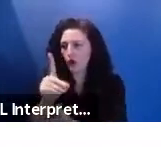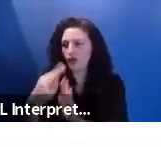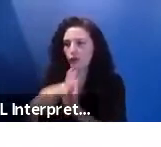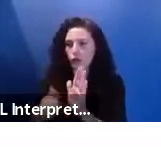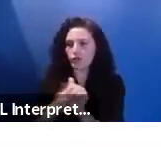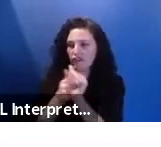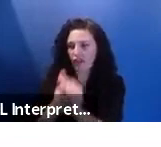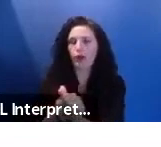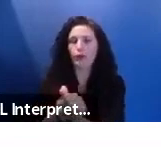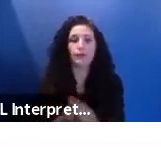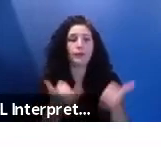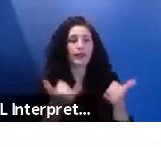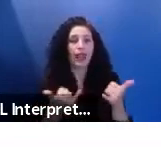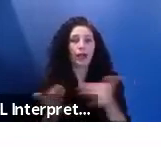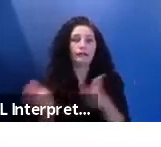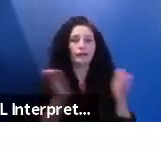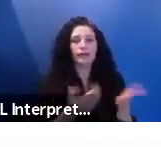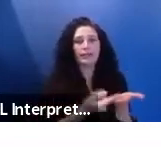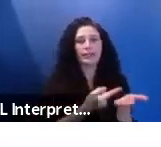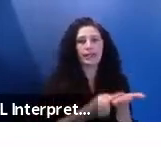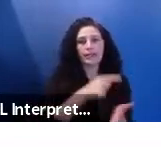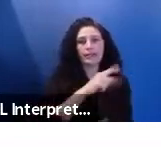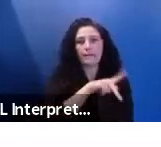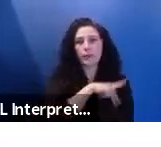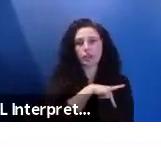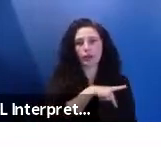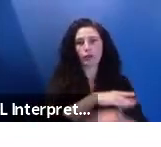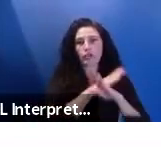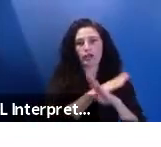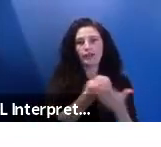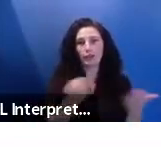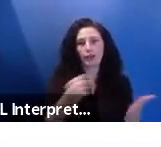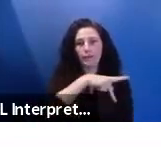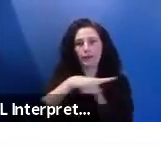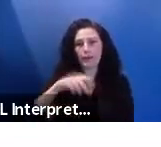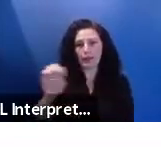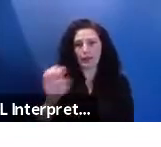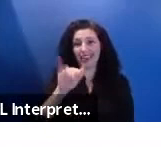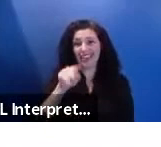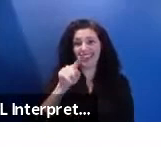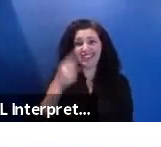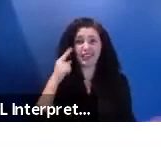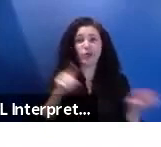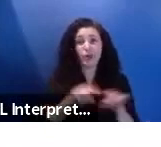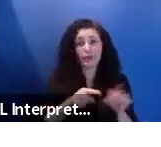personal protective equipment for a minute. First of all, it's important to note that the Return to Work Agreement requires the producer to provide